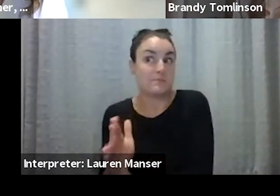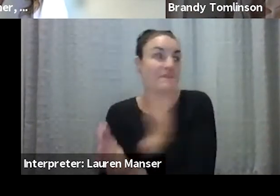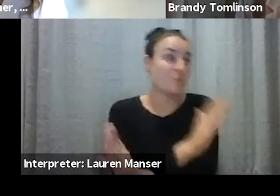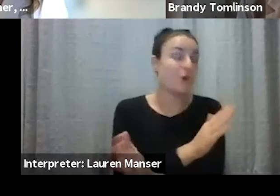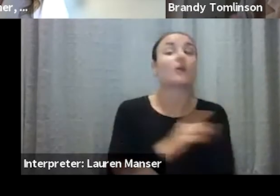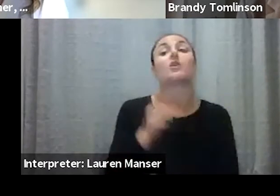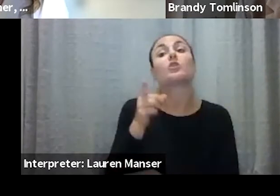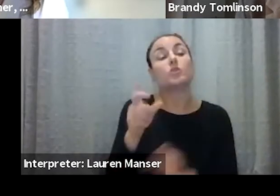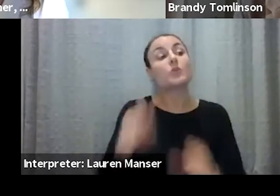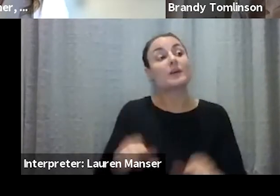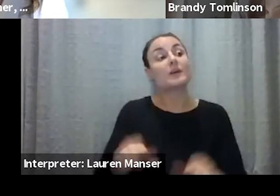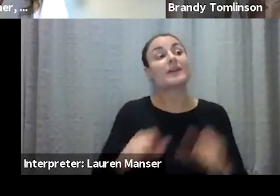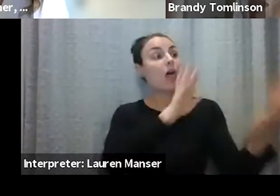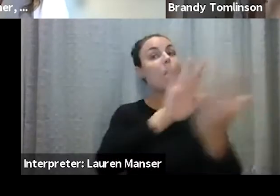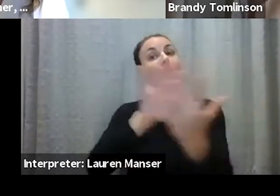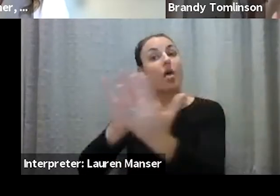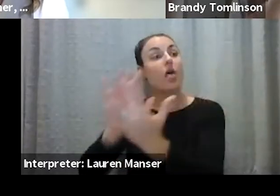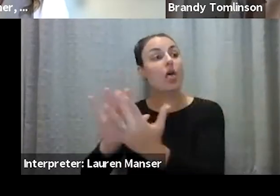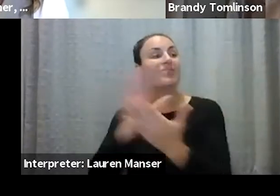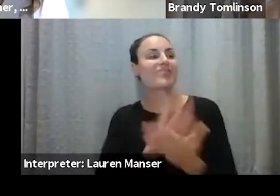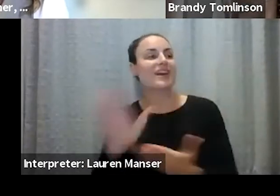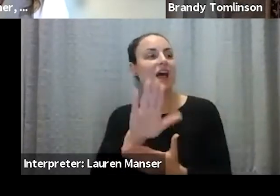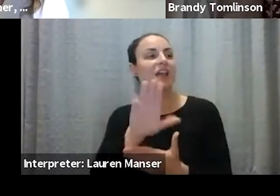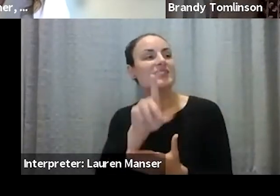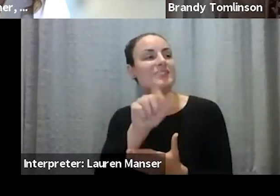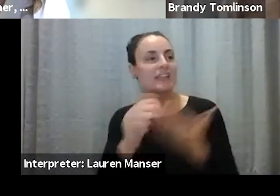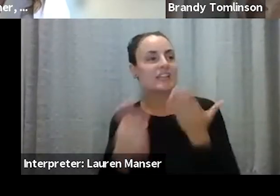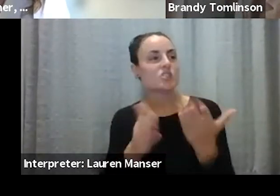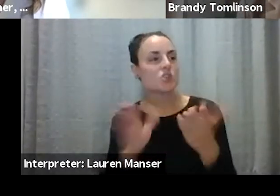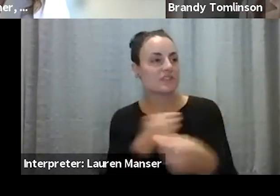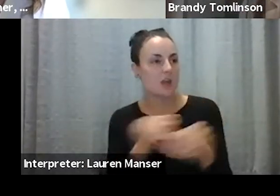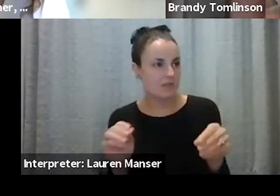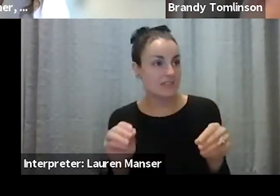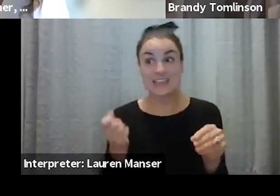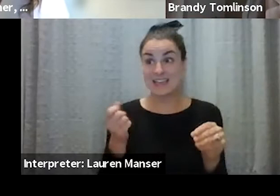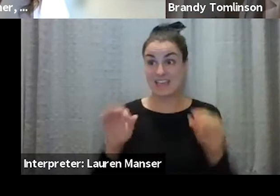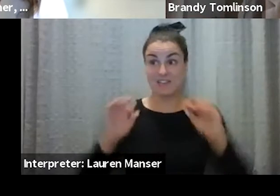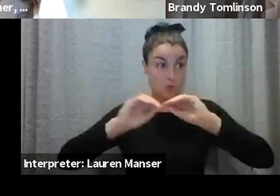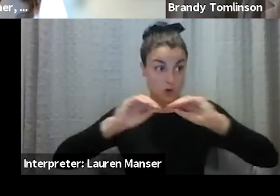a disability services office. And if they don't, they should have someone called ADA coordinator,